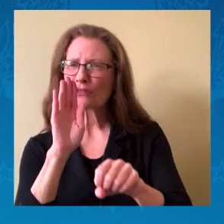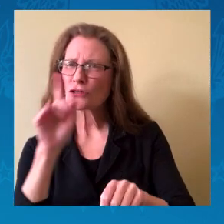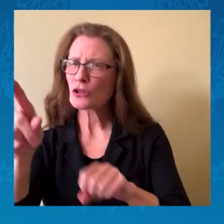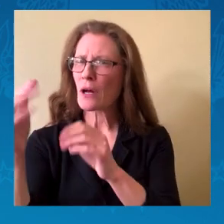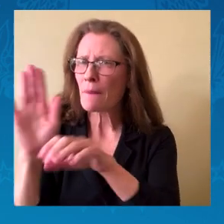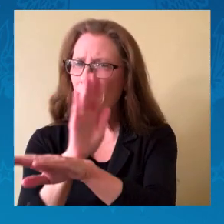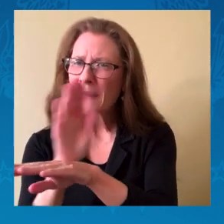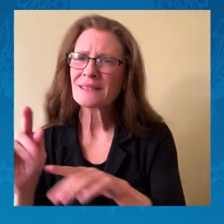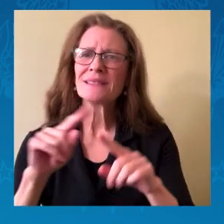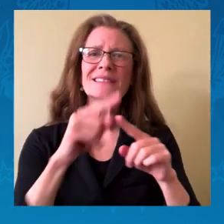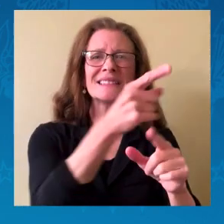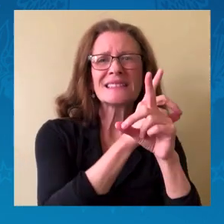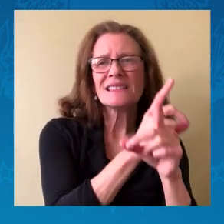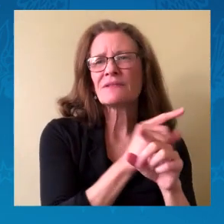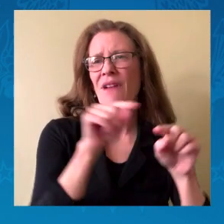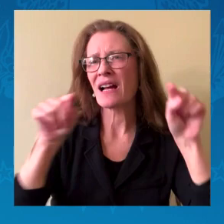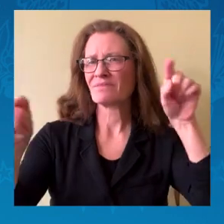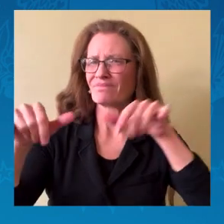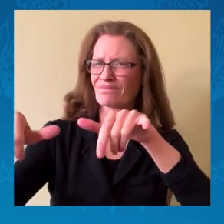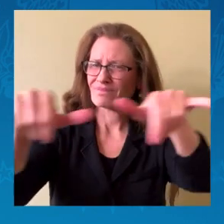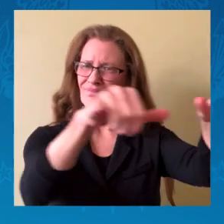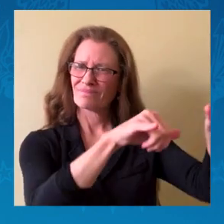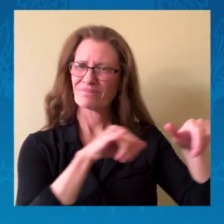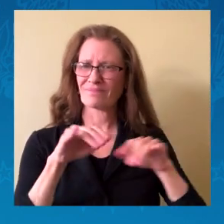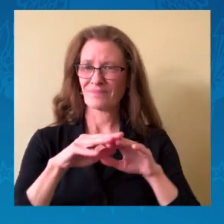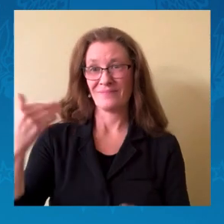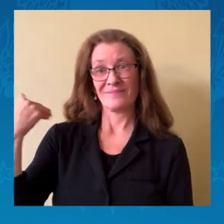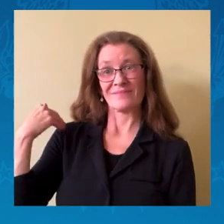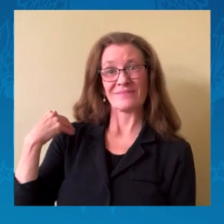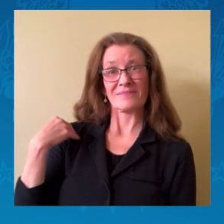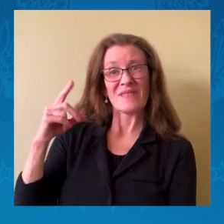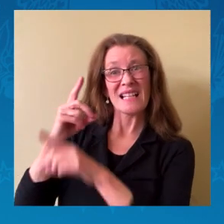set forth very publicly longstanding operational practices